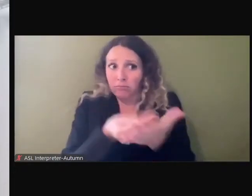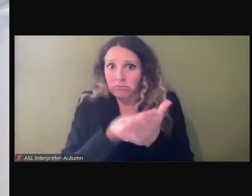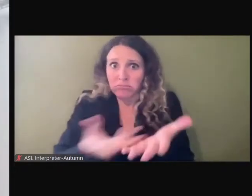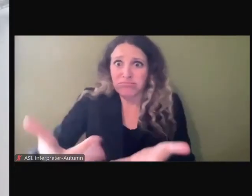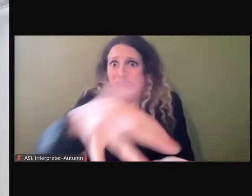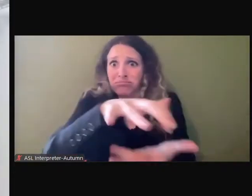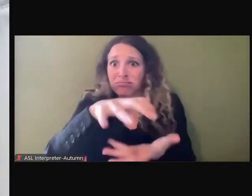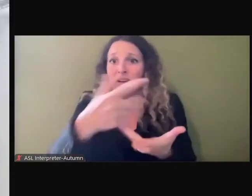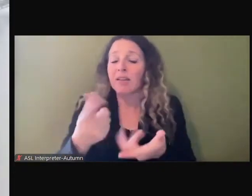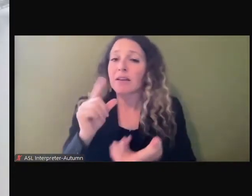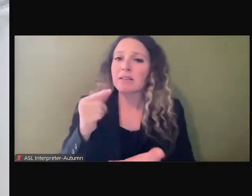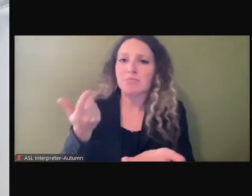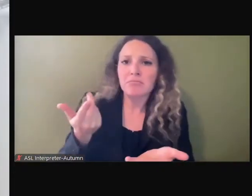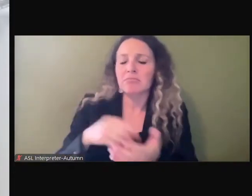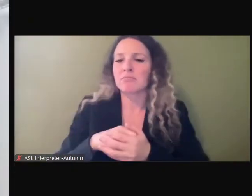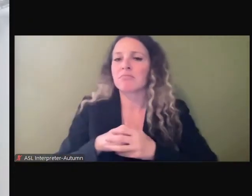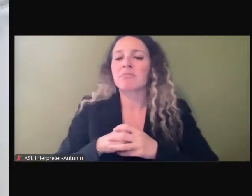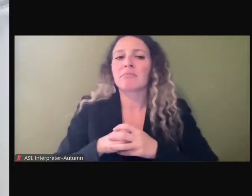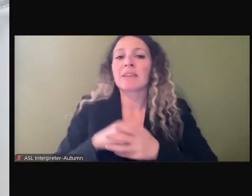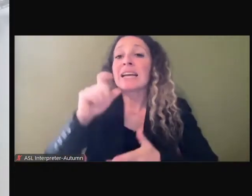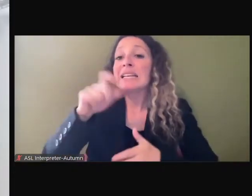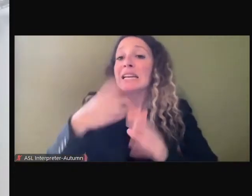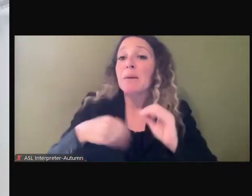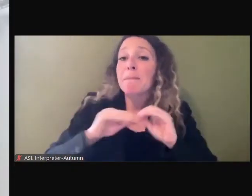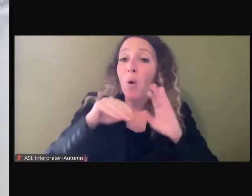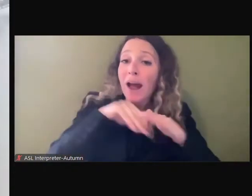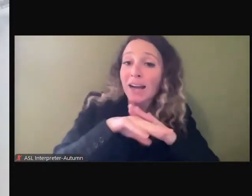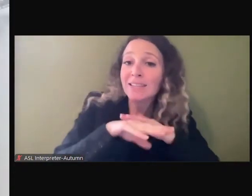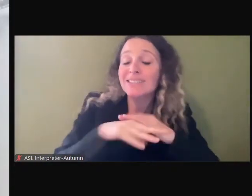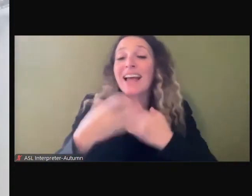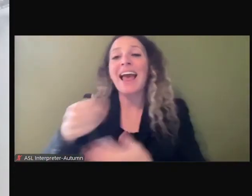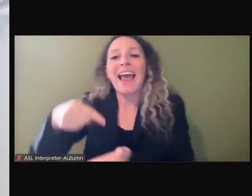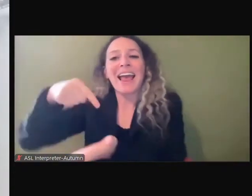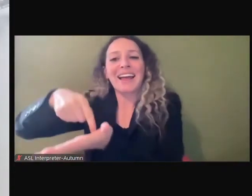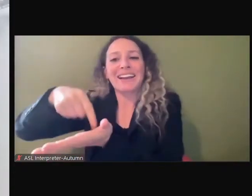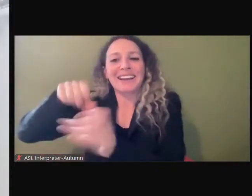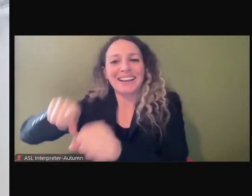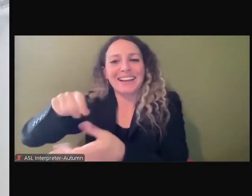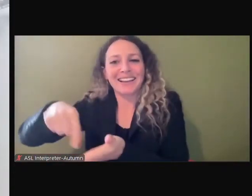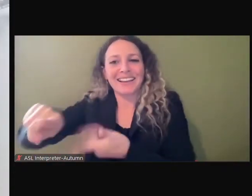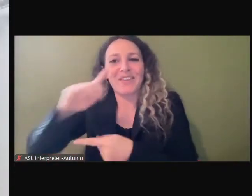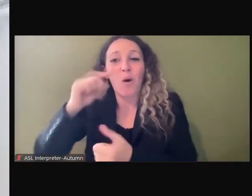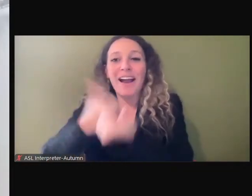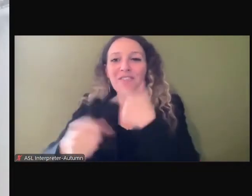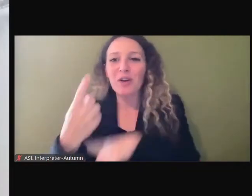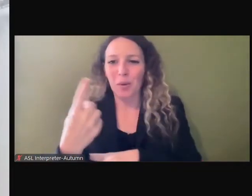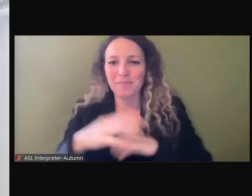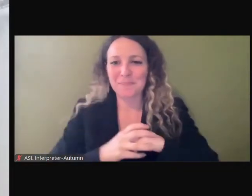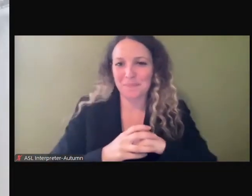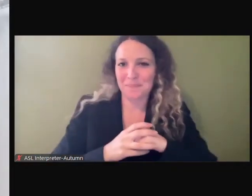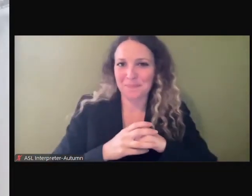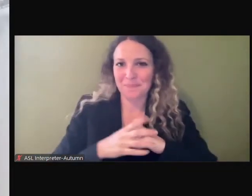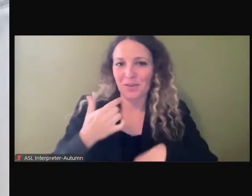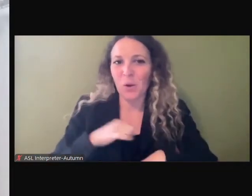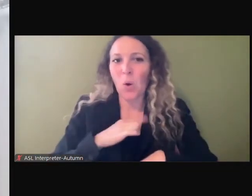making healthcare more accessible and affordable for everyone. Yet as we champion these benefits,